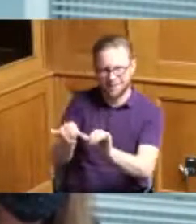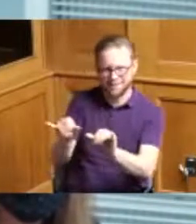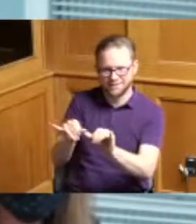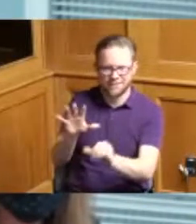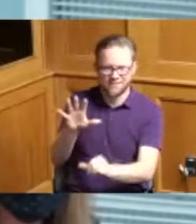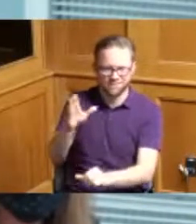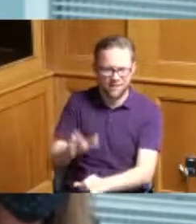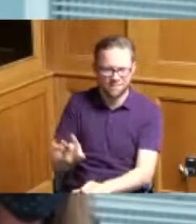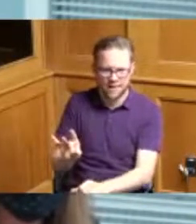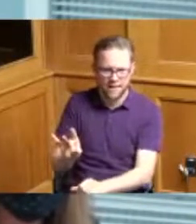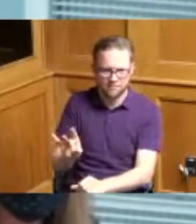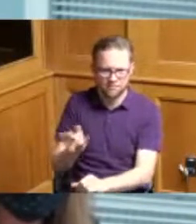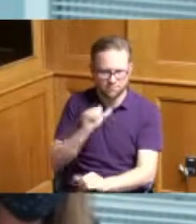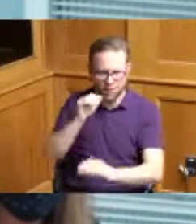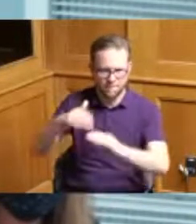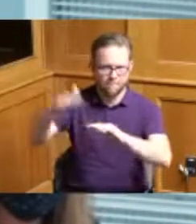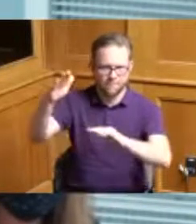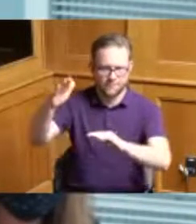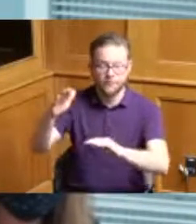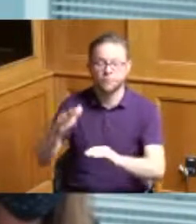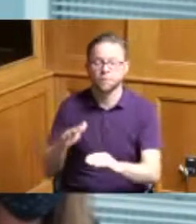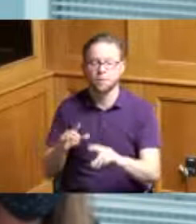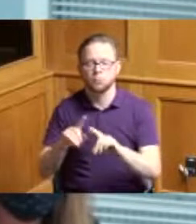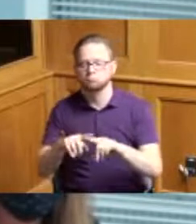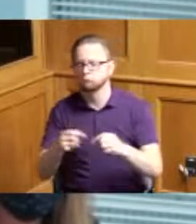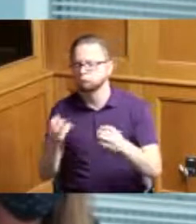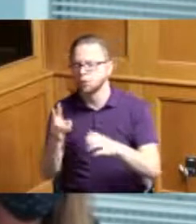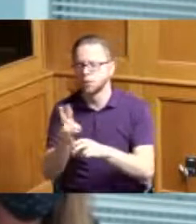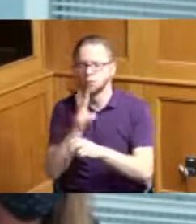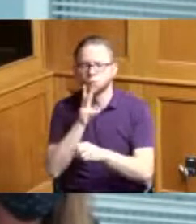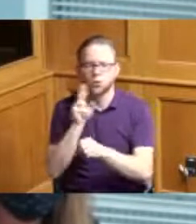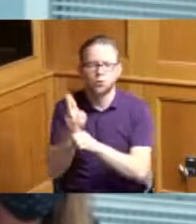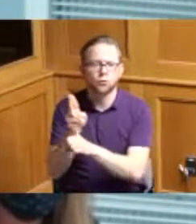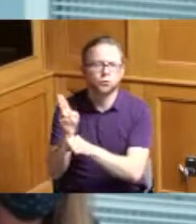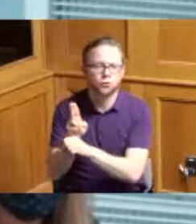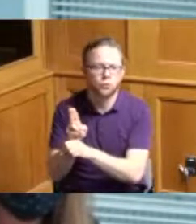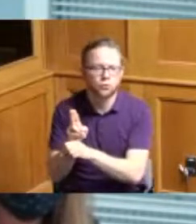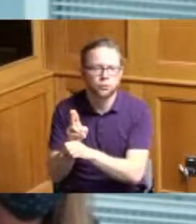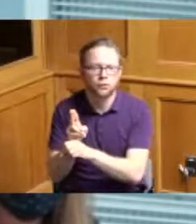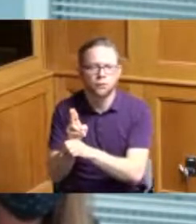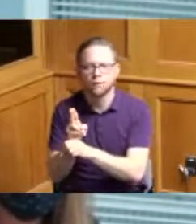that so depending on how much of water they use if they may have a family household or five members